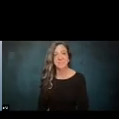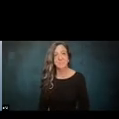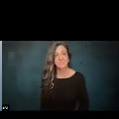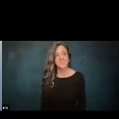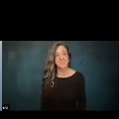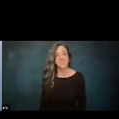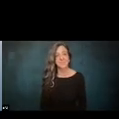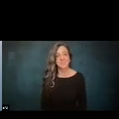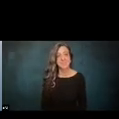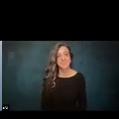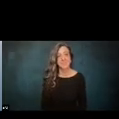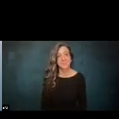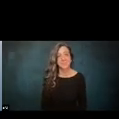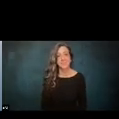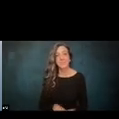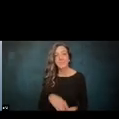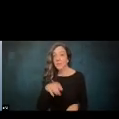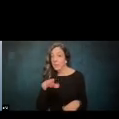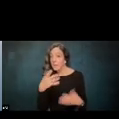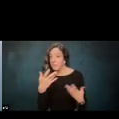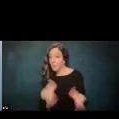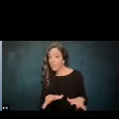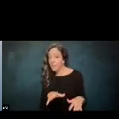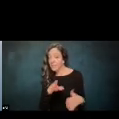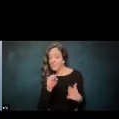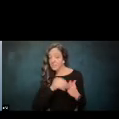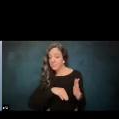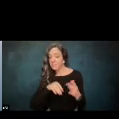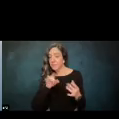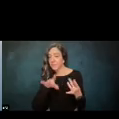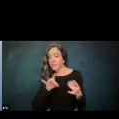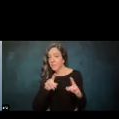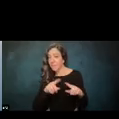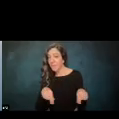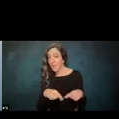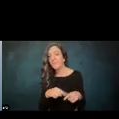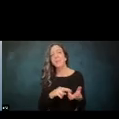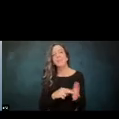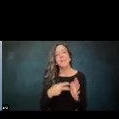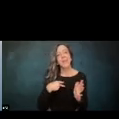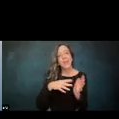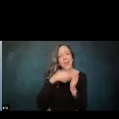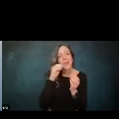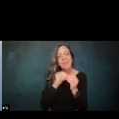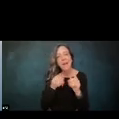completing our feedback form, we will learn much more from you out there tuning in. The link will